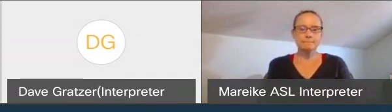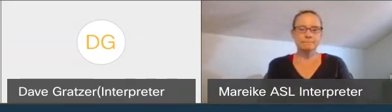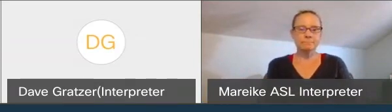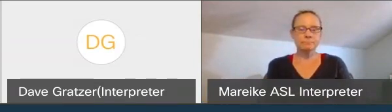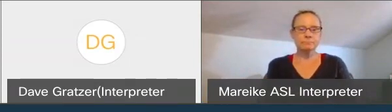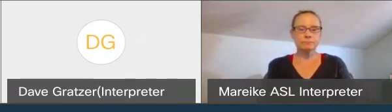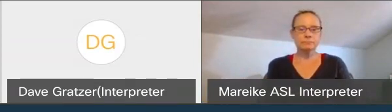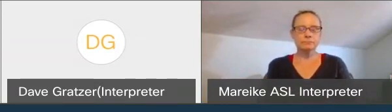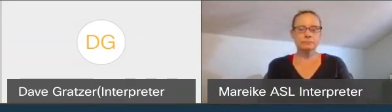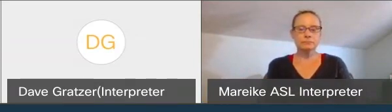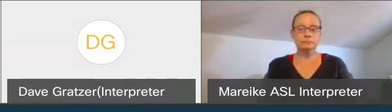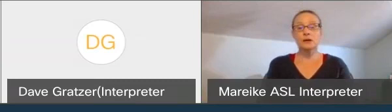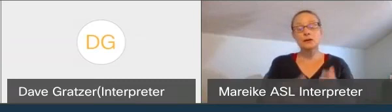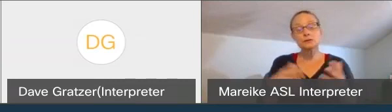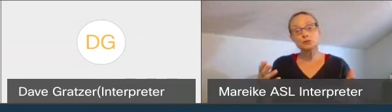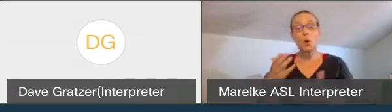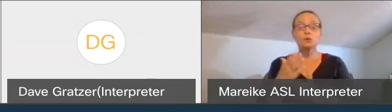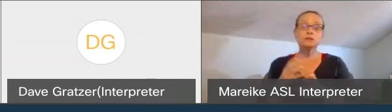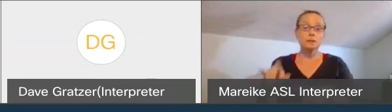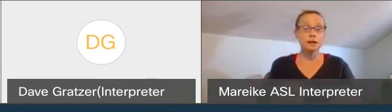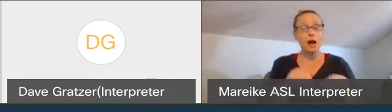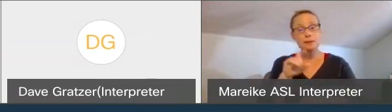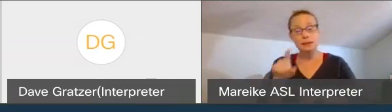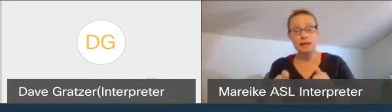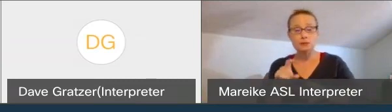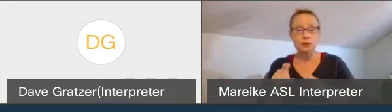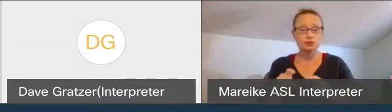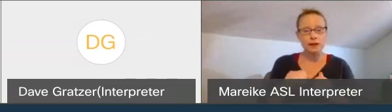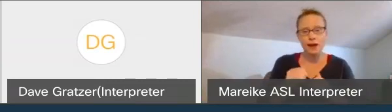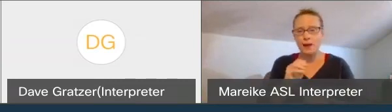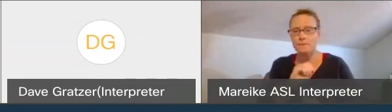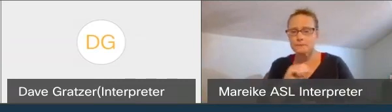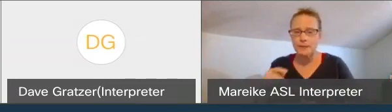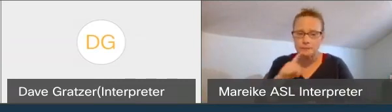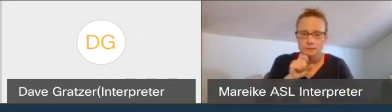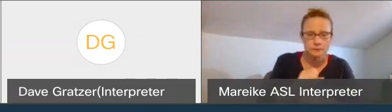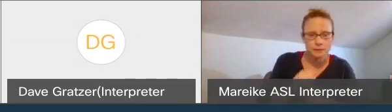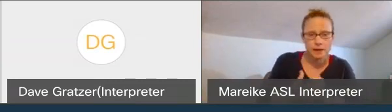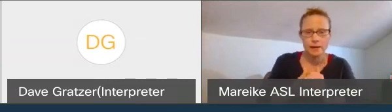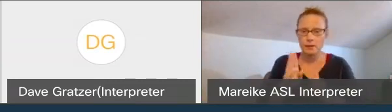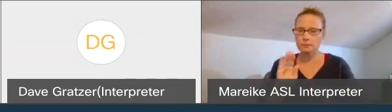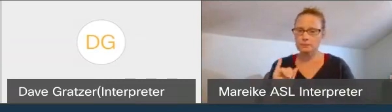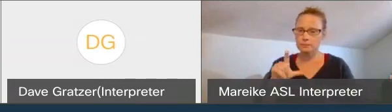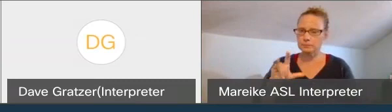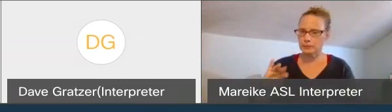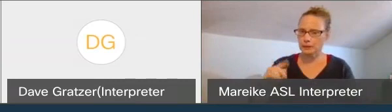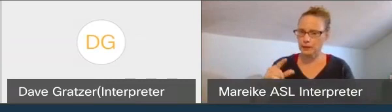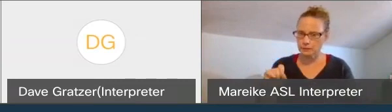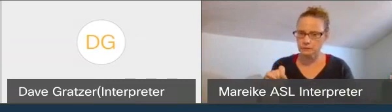So, some commonly asked questions. "How does MAAP actually help the city?" The goal of MAAP is to reduce contacts